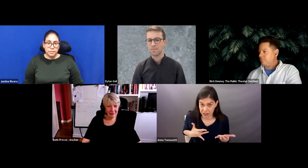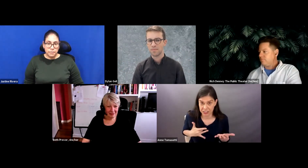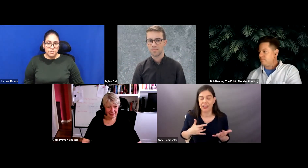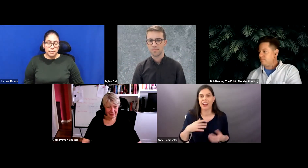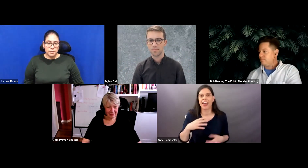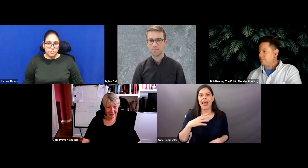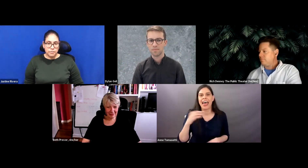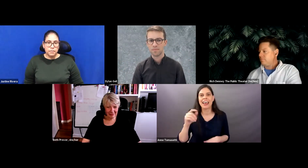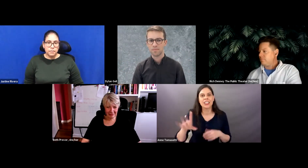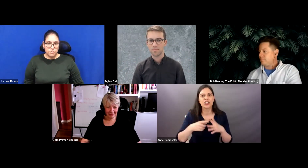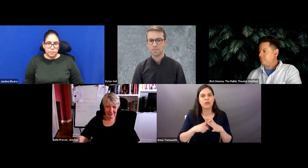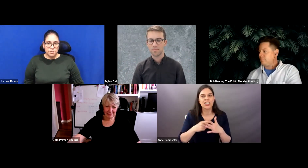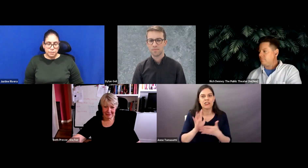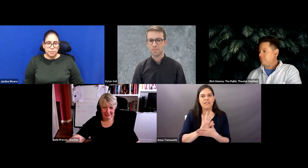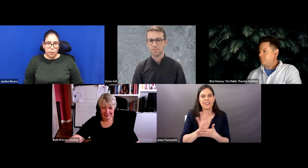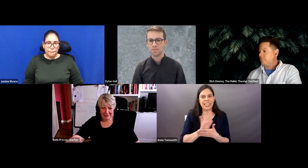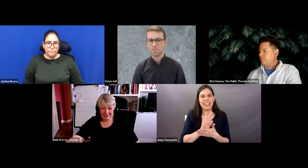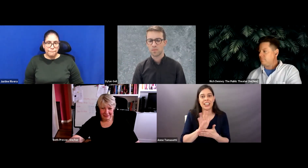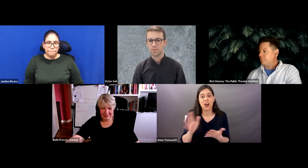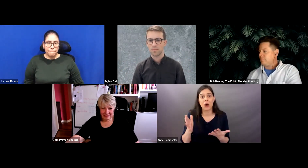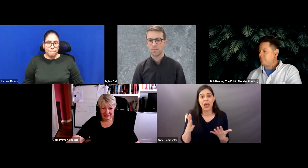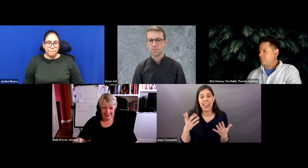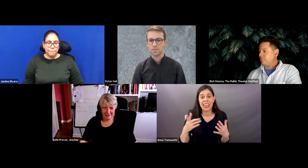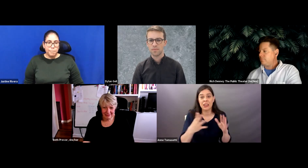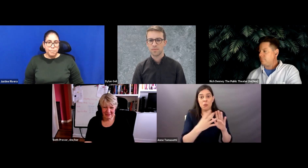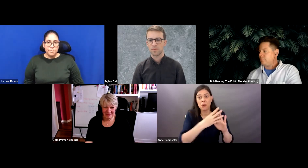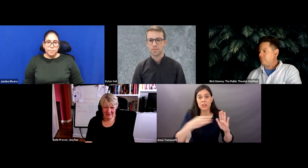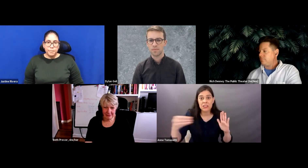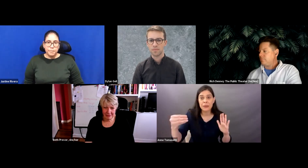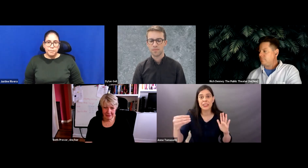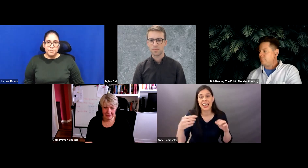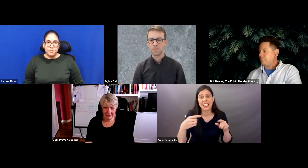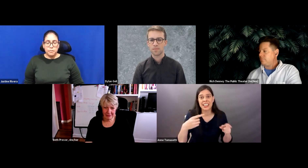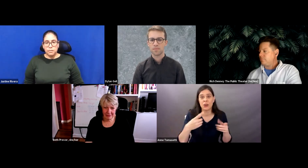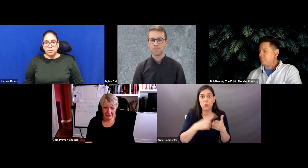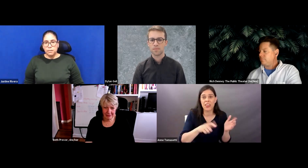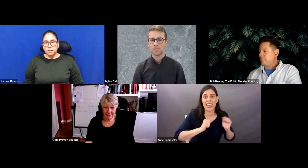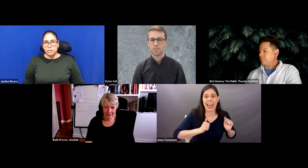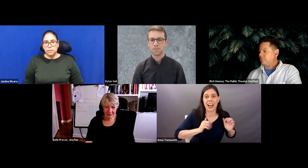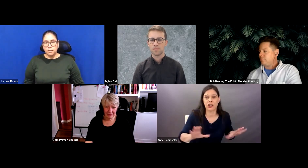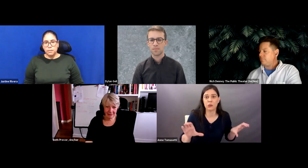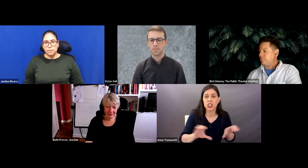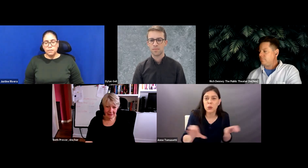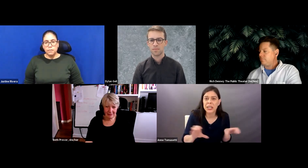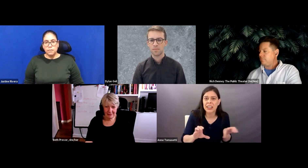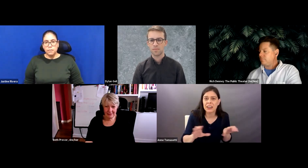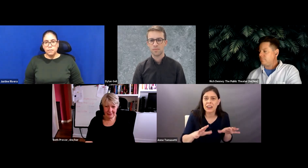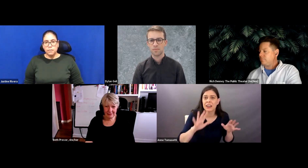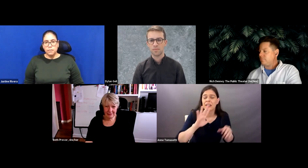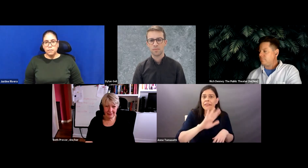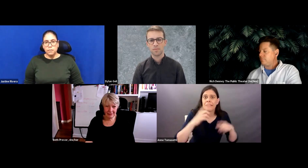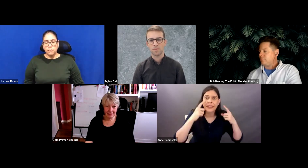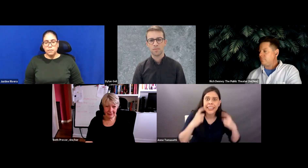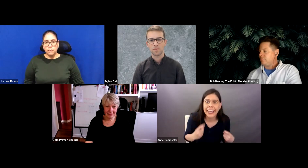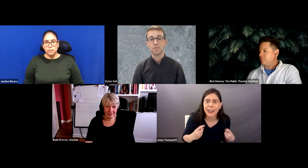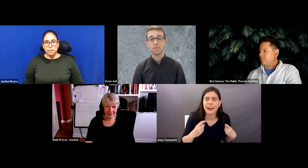it. He really felt that moment, and I think he was emanating